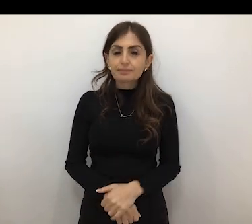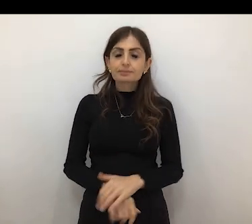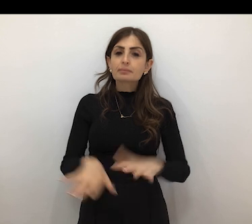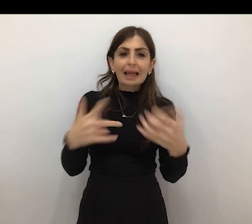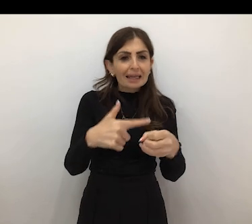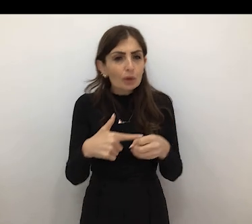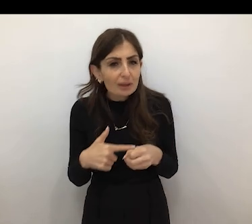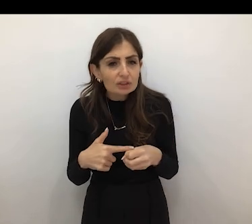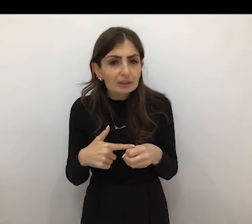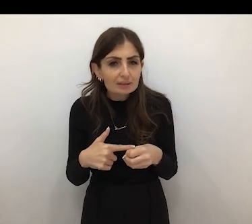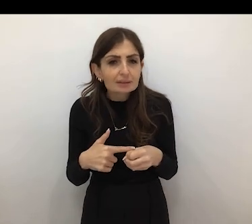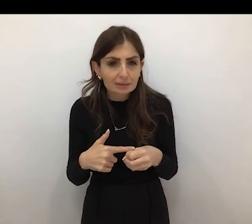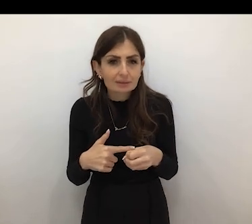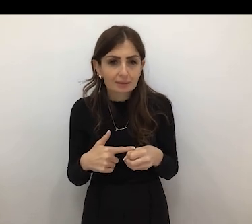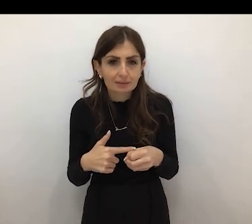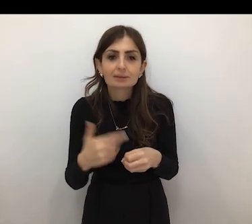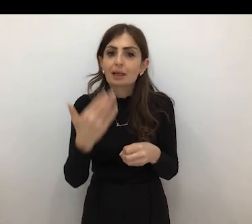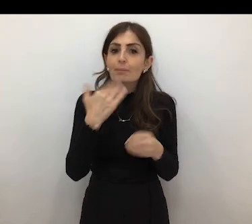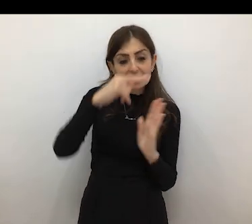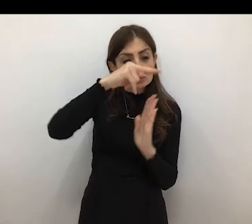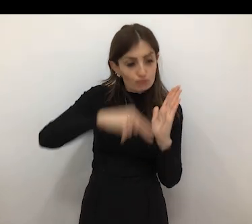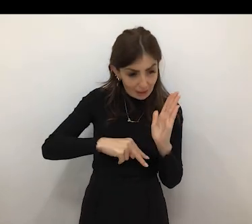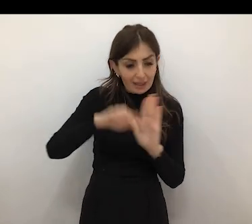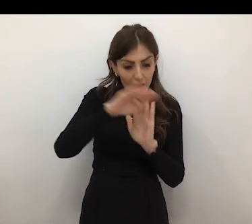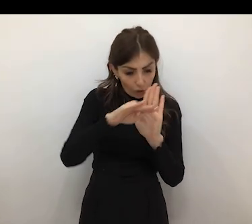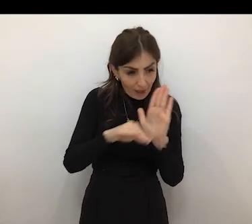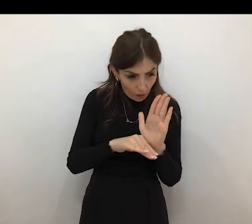have any questions after watching this video, we recommend you read through the guidelines